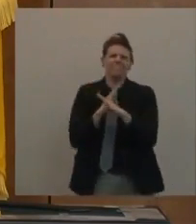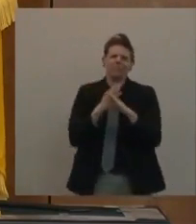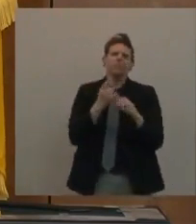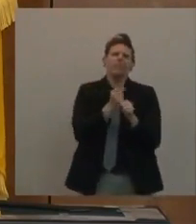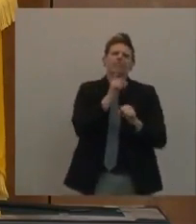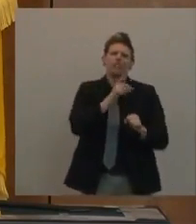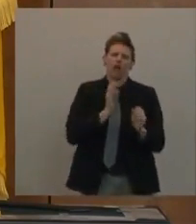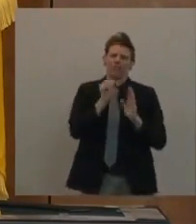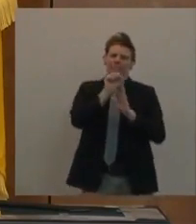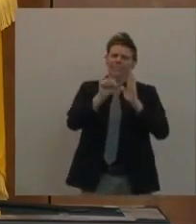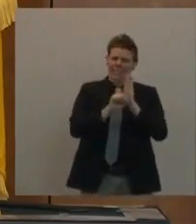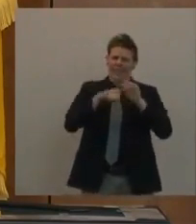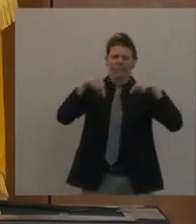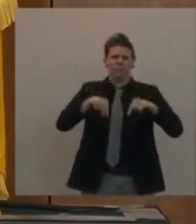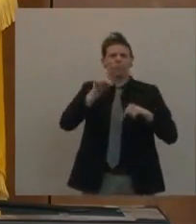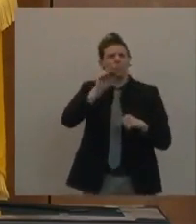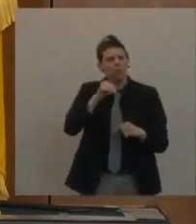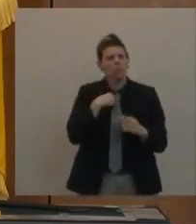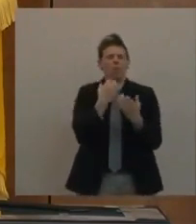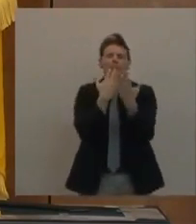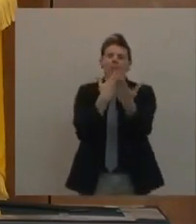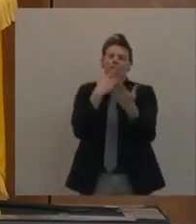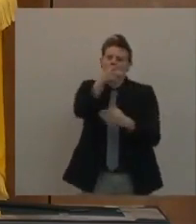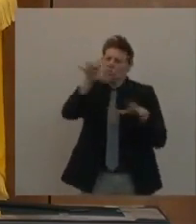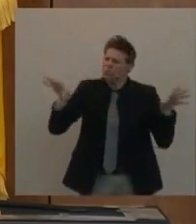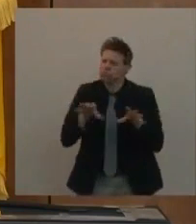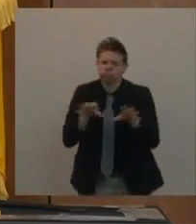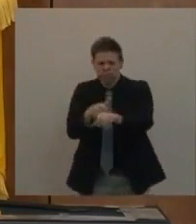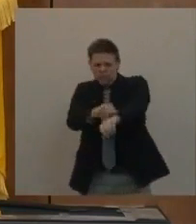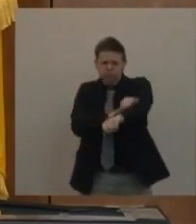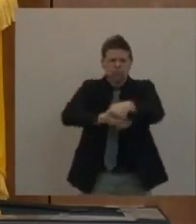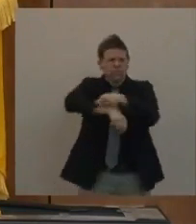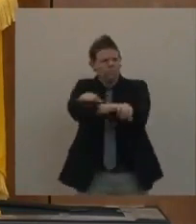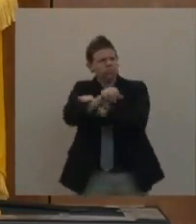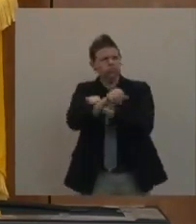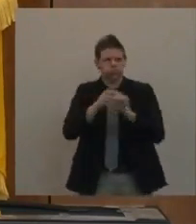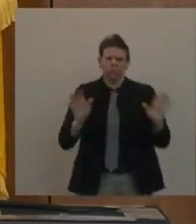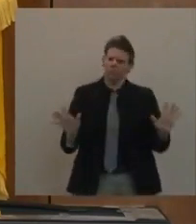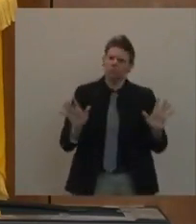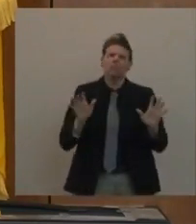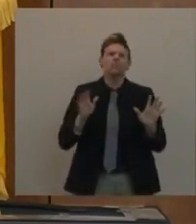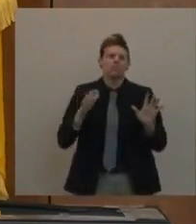AS MANY LIVES AS WE CAN IN OUR STATE. AND I THANK YOU FOR ALL THAT YOU’VE DONE.